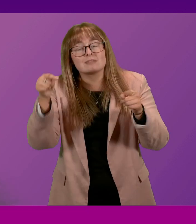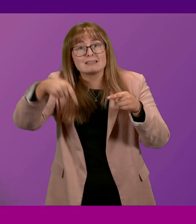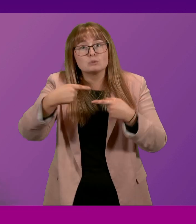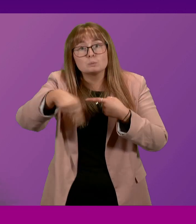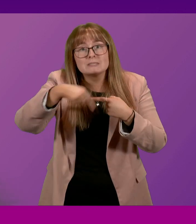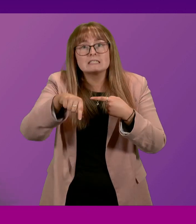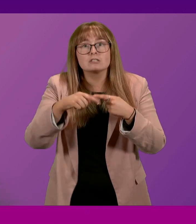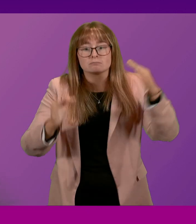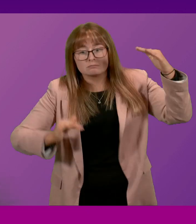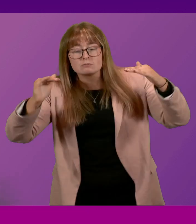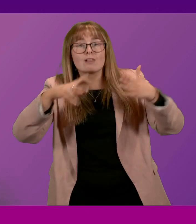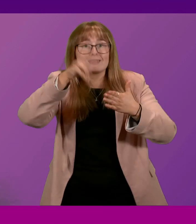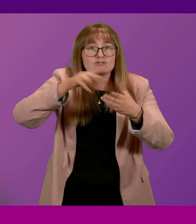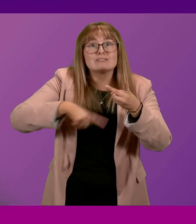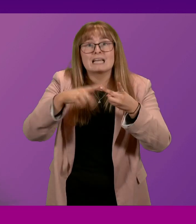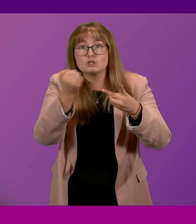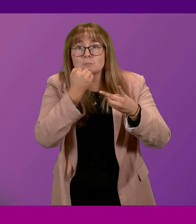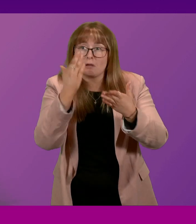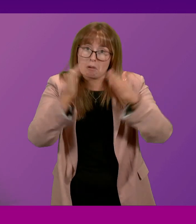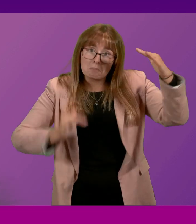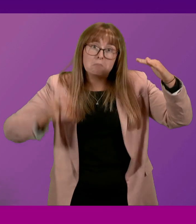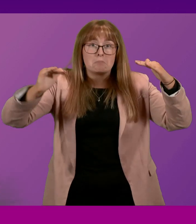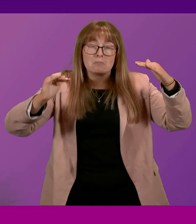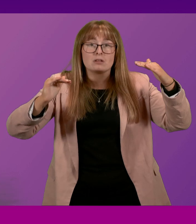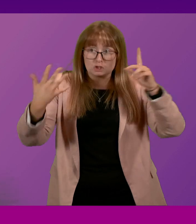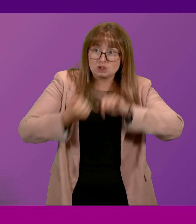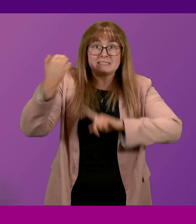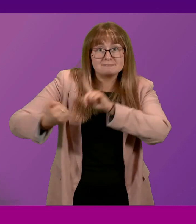attainment in literacy and numeracy have been achieved in our schools and that the attainment